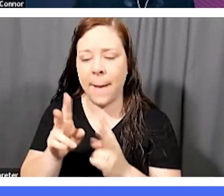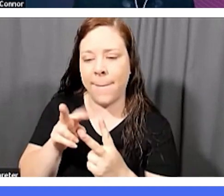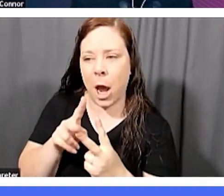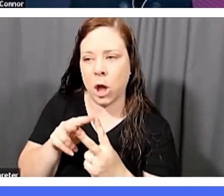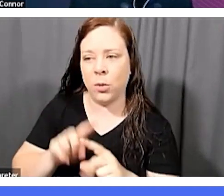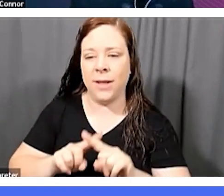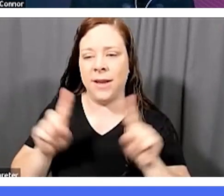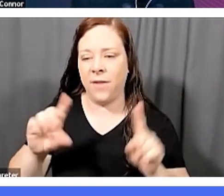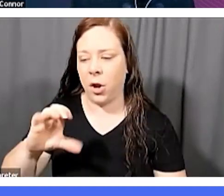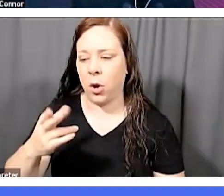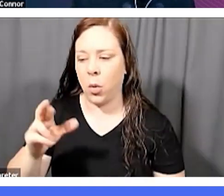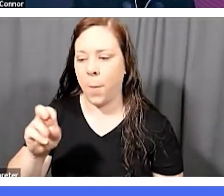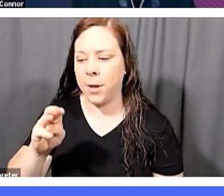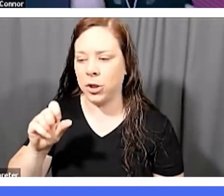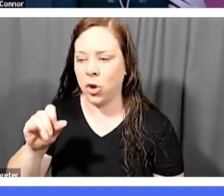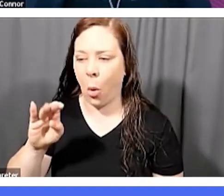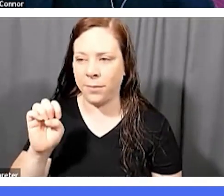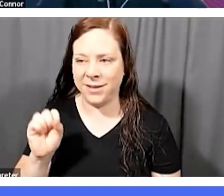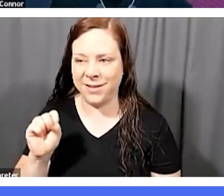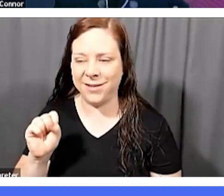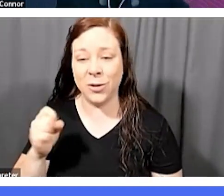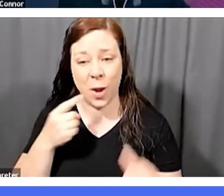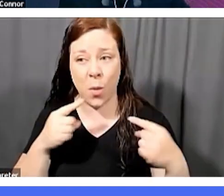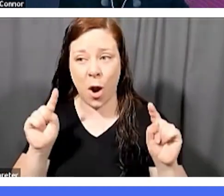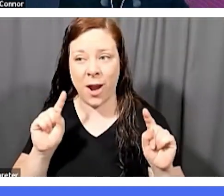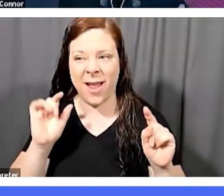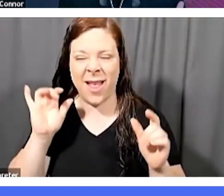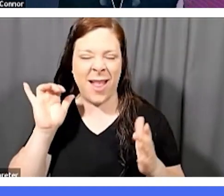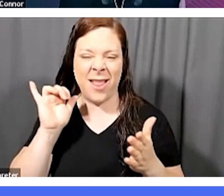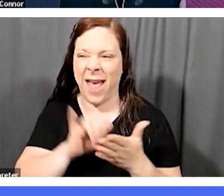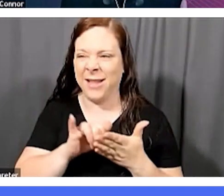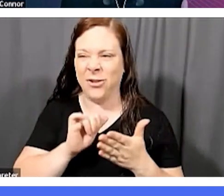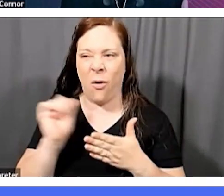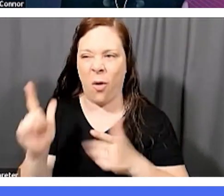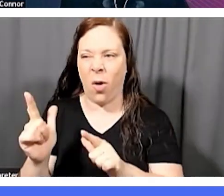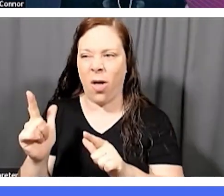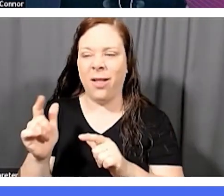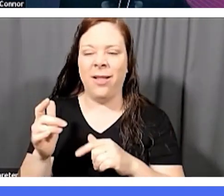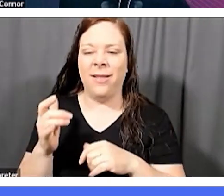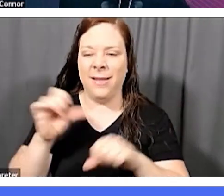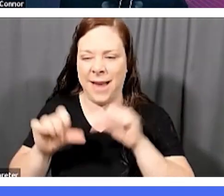And that's about as much science as I'm gonna go through today. Back to memory, what we saw Ebbinghaus is